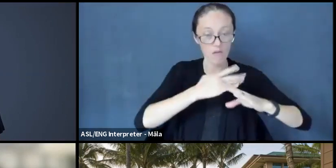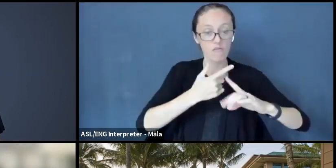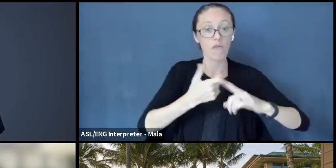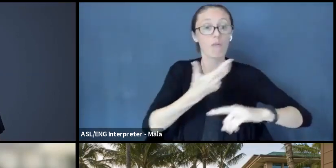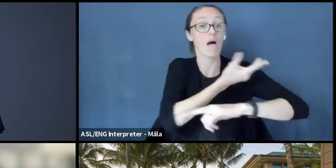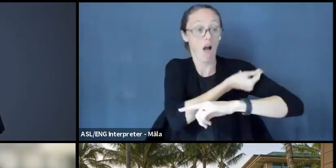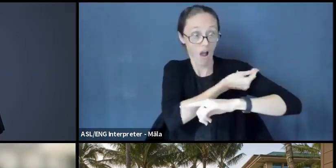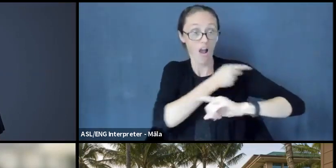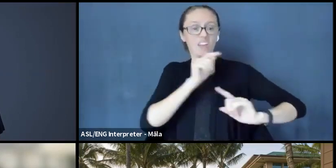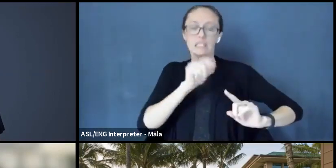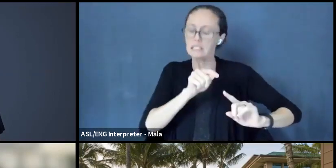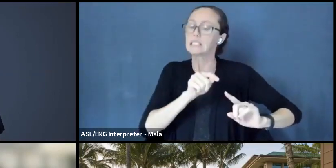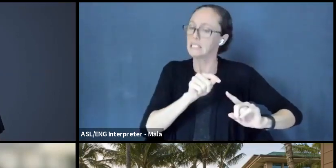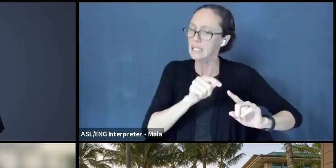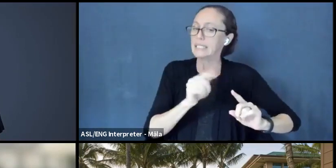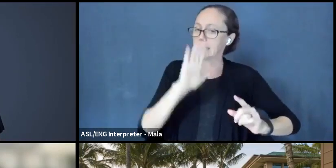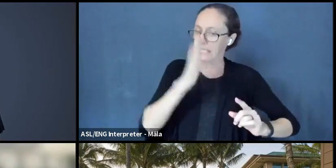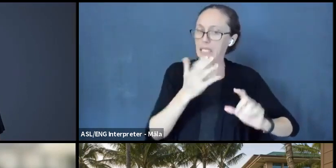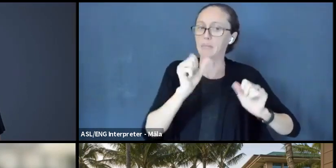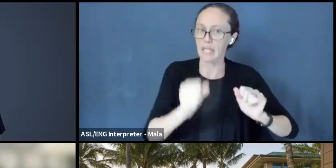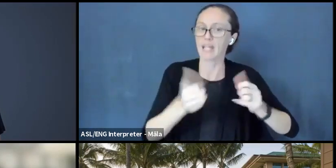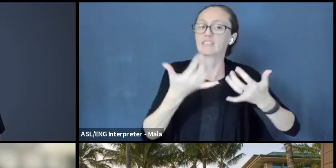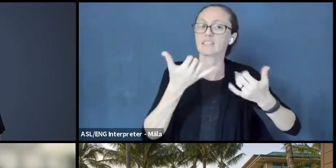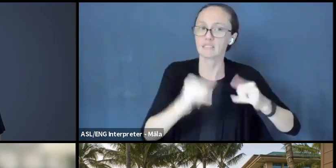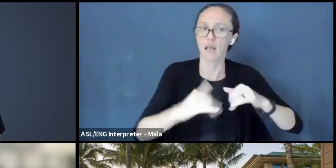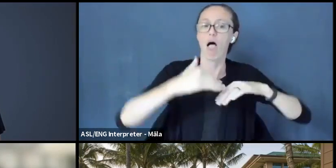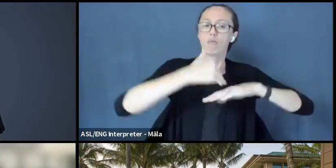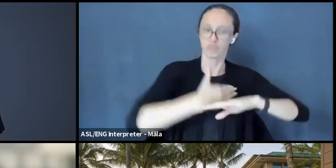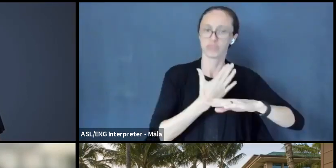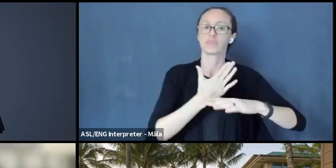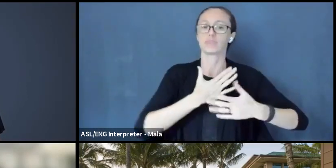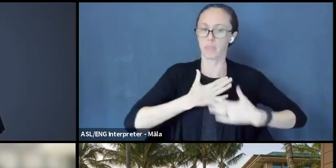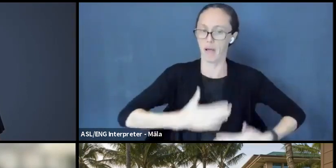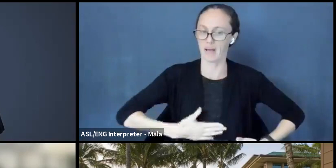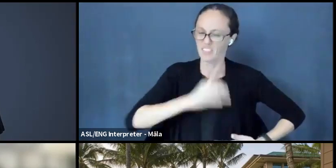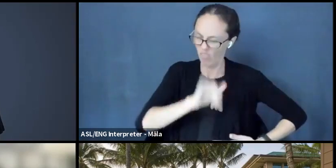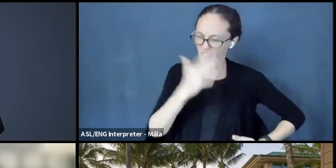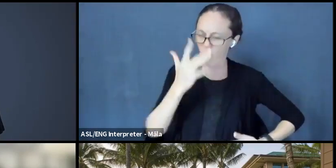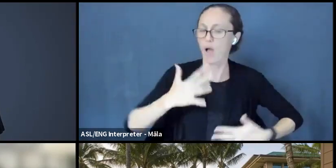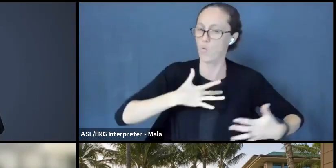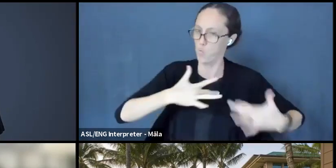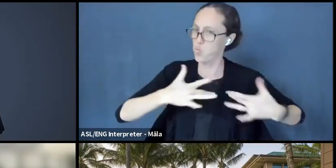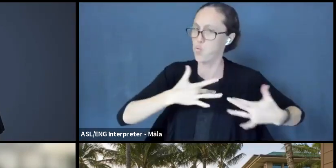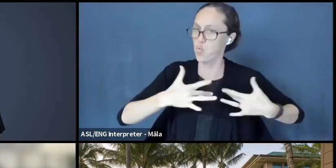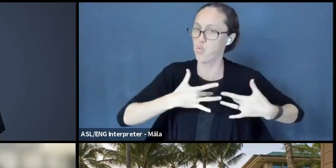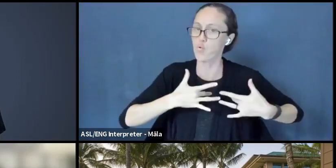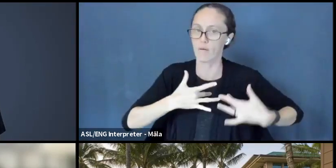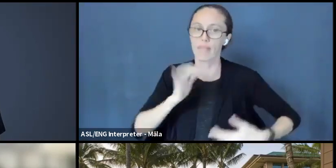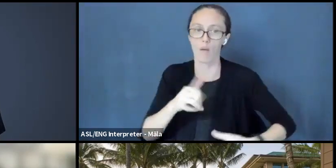They're very concerned about this variant.